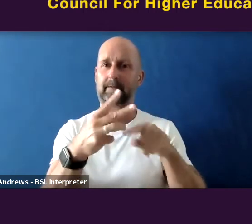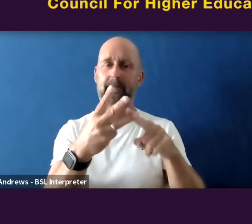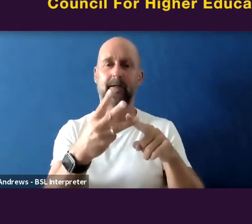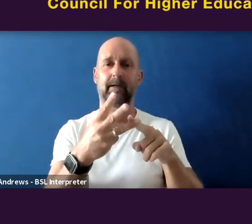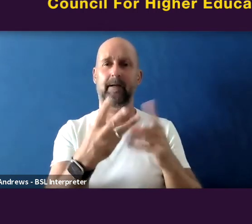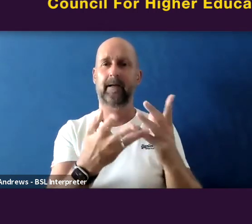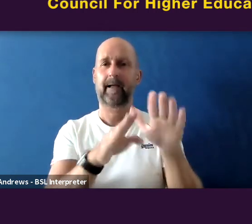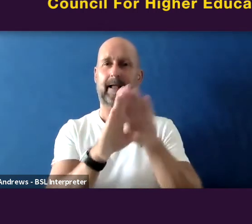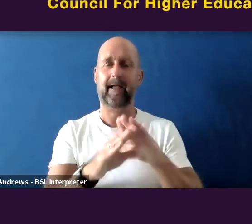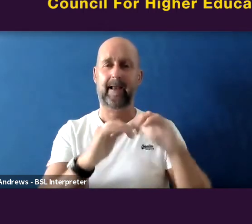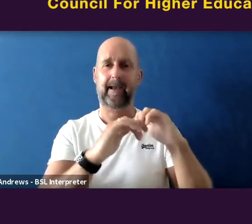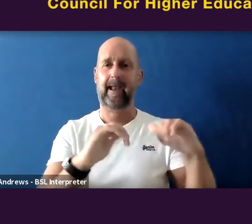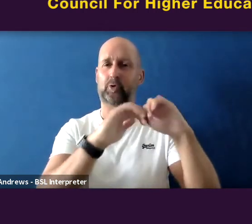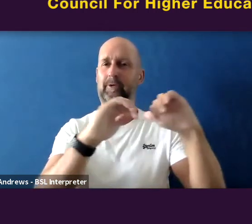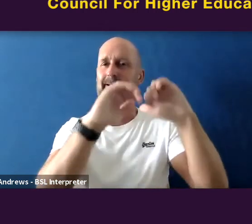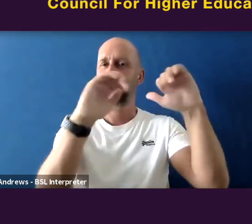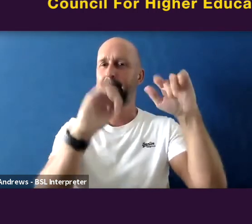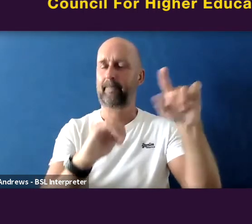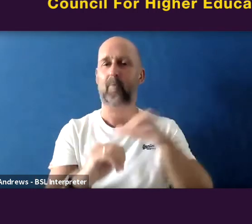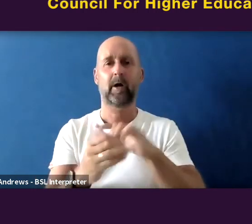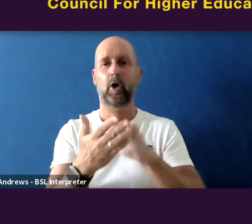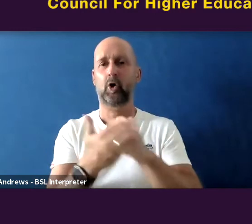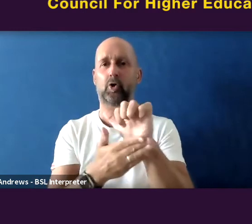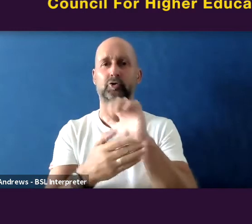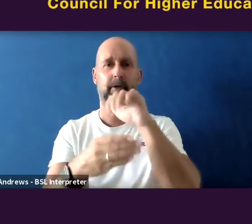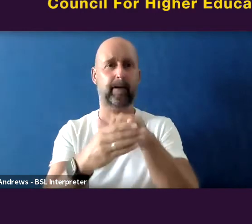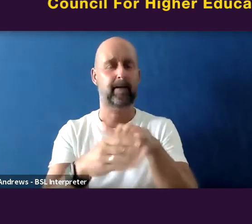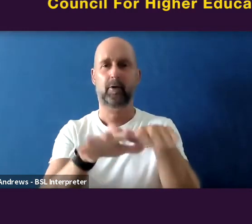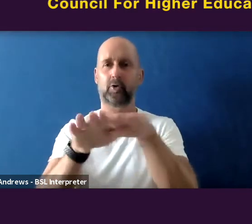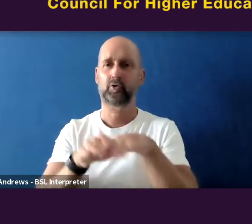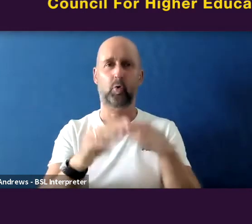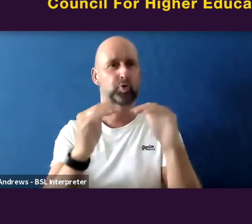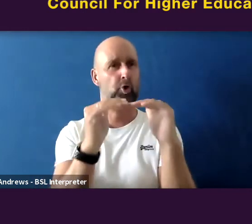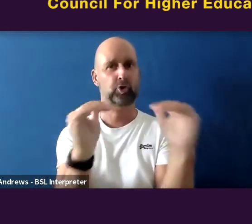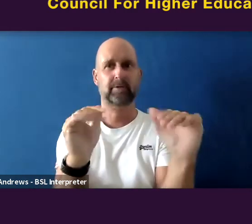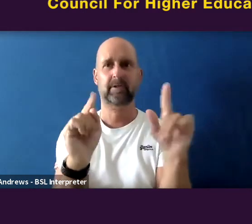has an important role to play in social justice and building a new sense of identity.